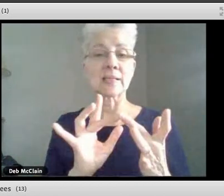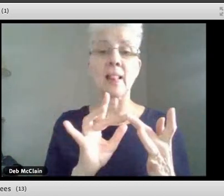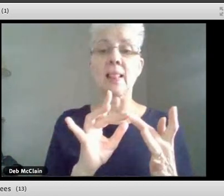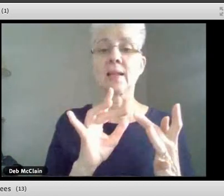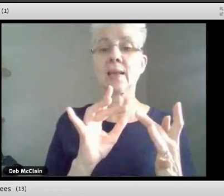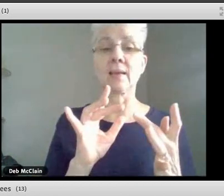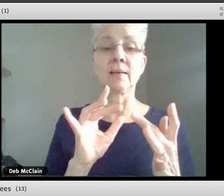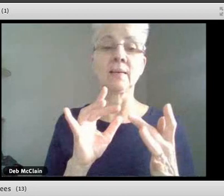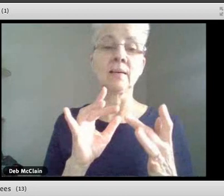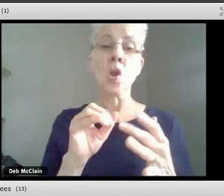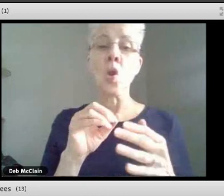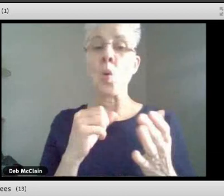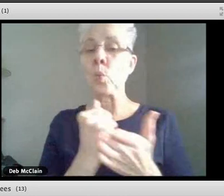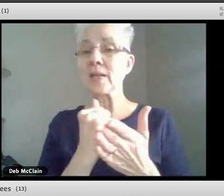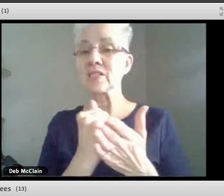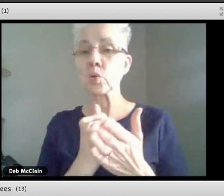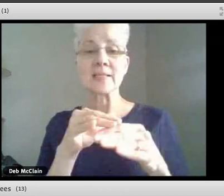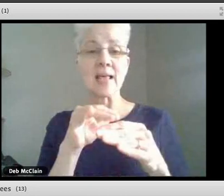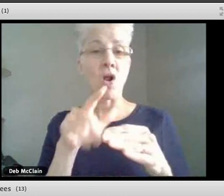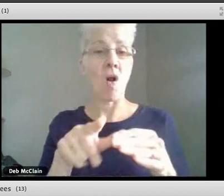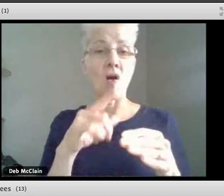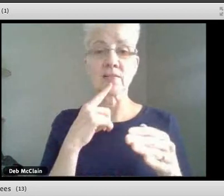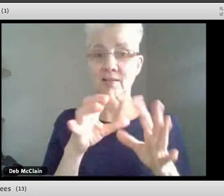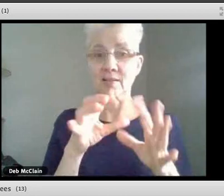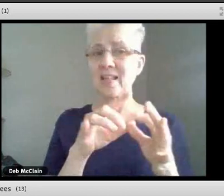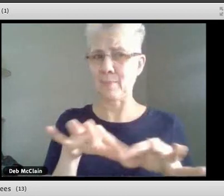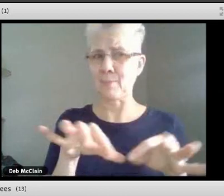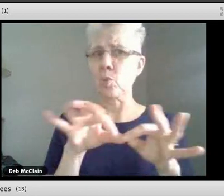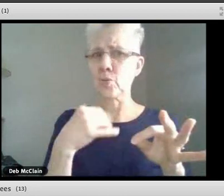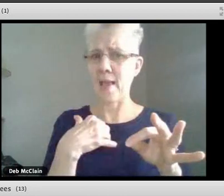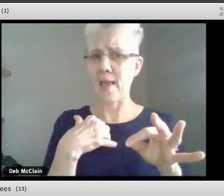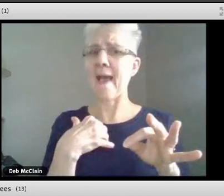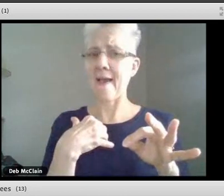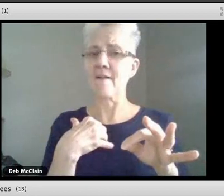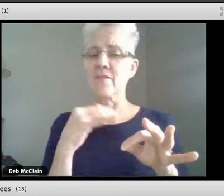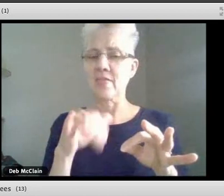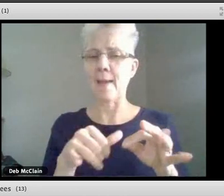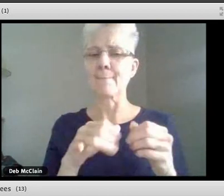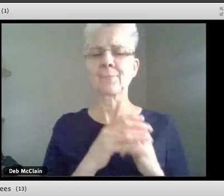That's important to have in your collection development policy, and then, if you don't,